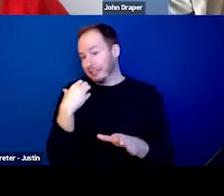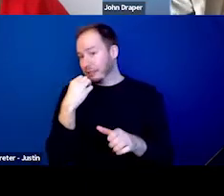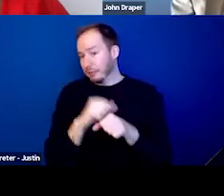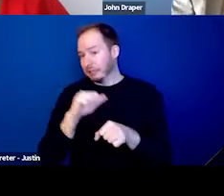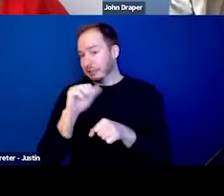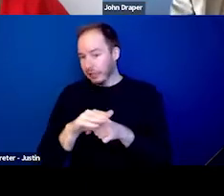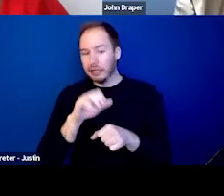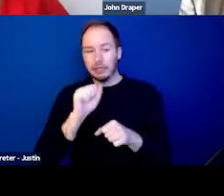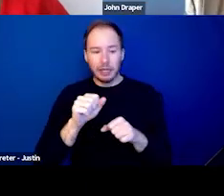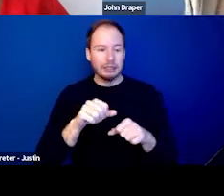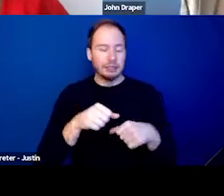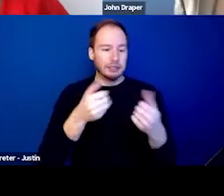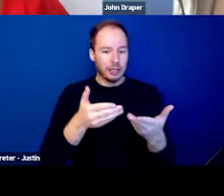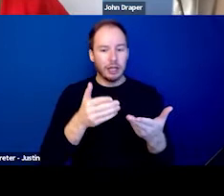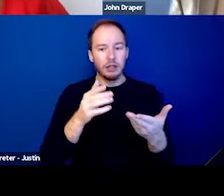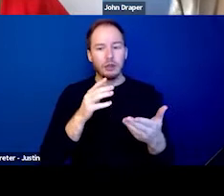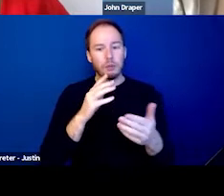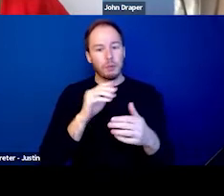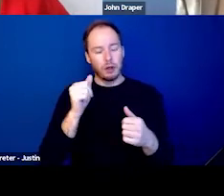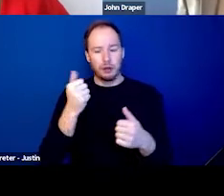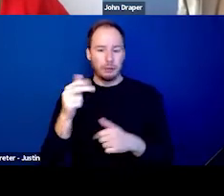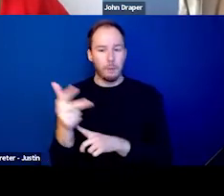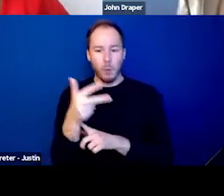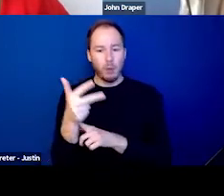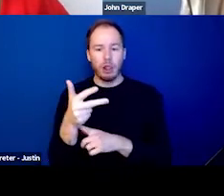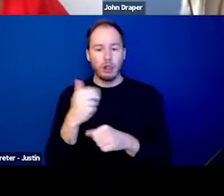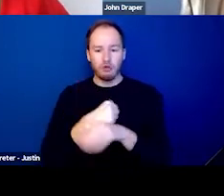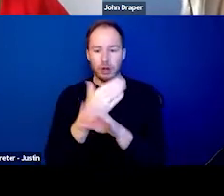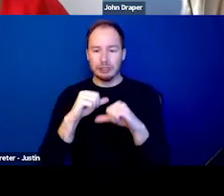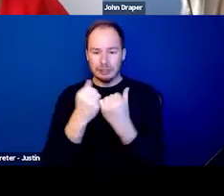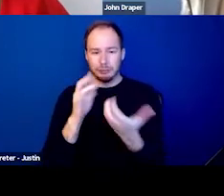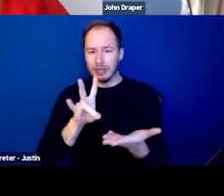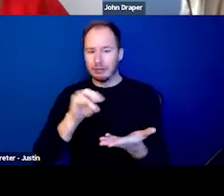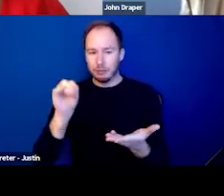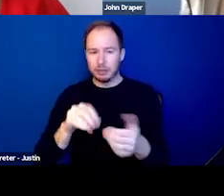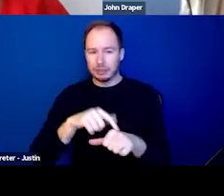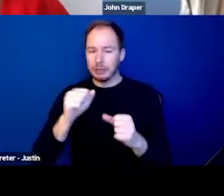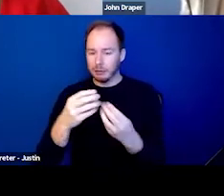And in the event they send out a mobile crisis team about 70% of the time they can resolve it in the field.